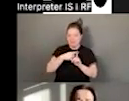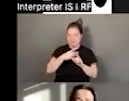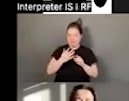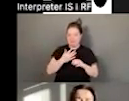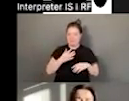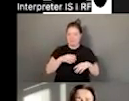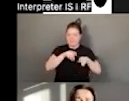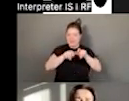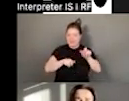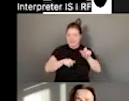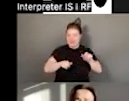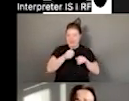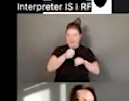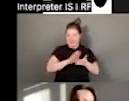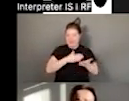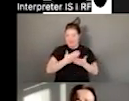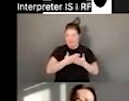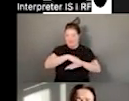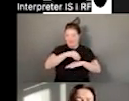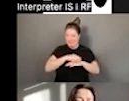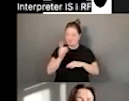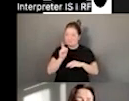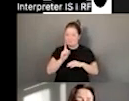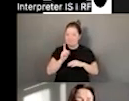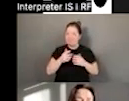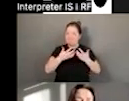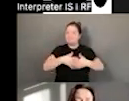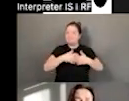If you follow, I believe it's the same link or maybe a second link.